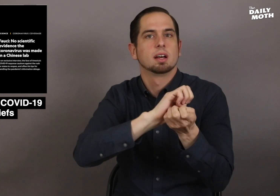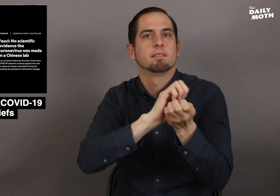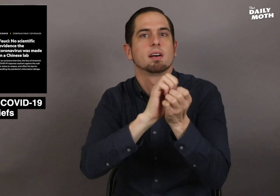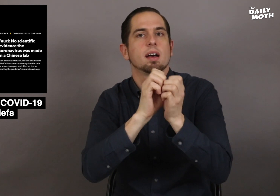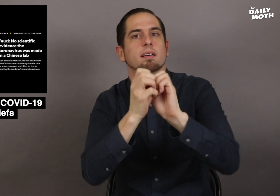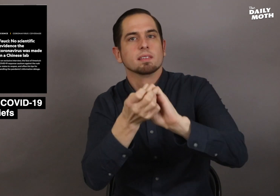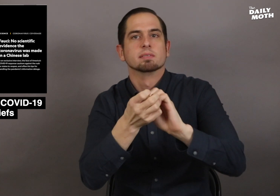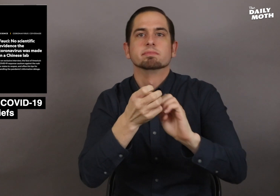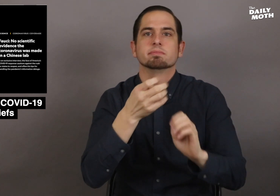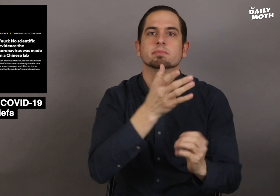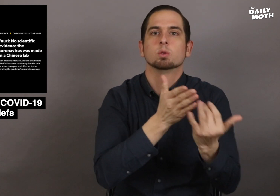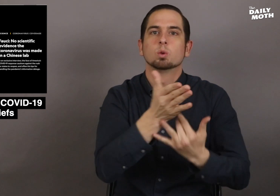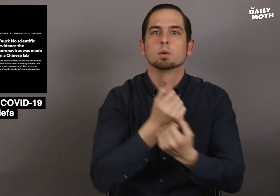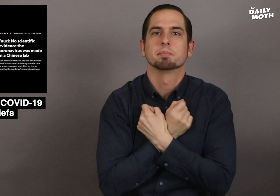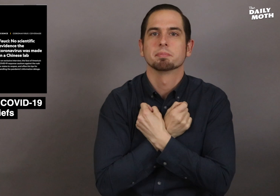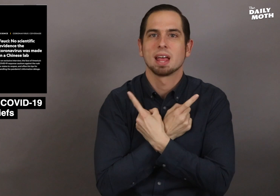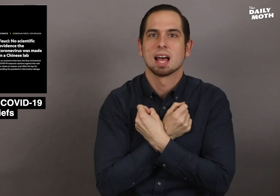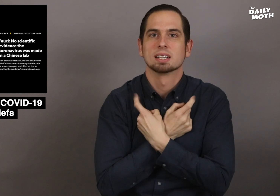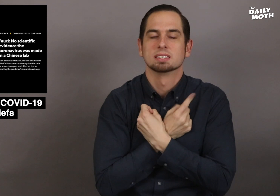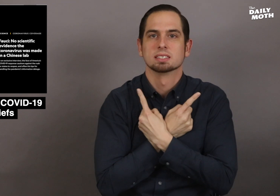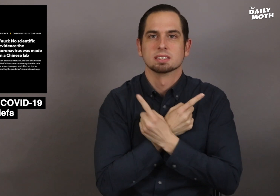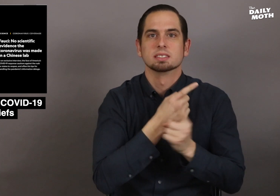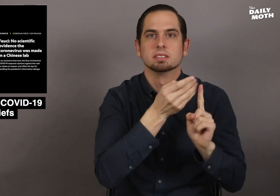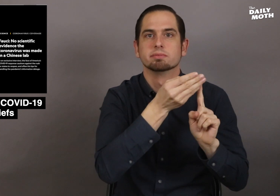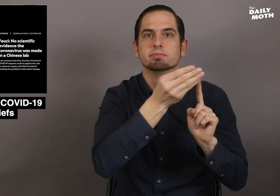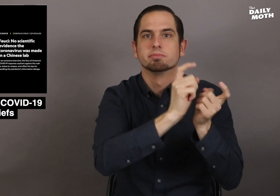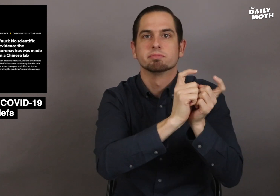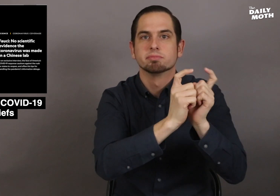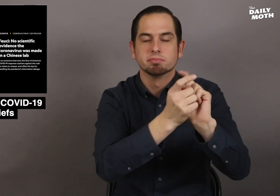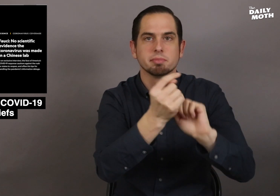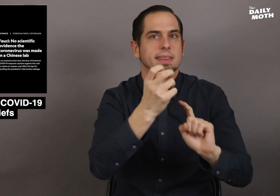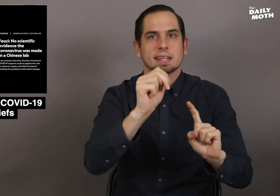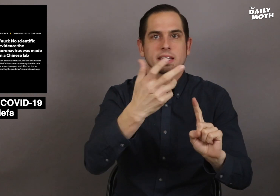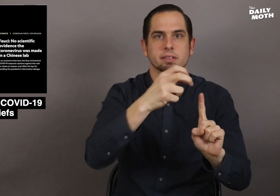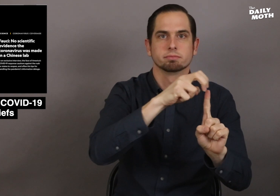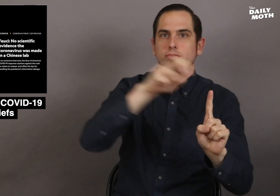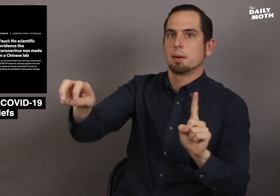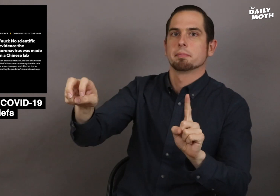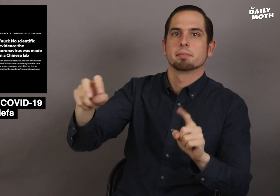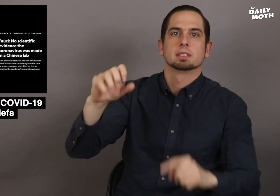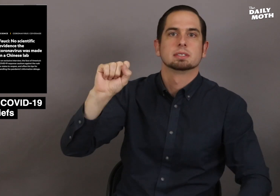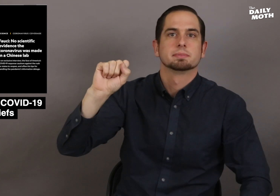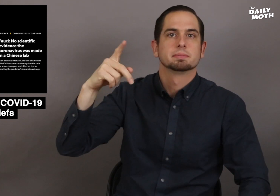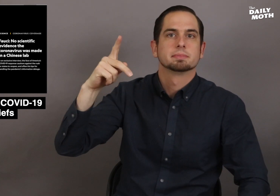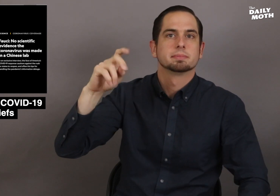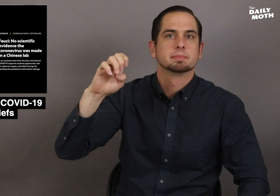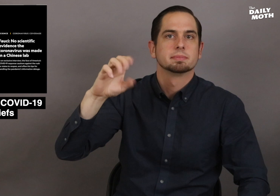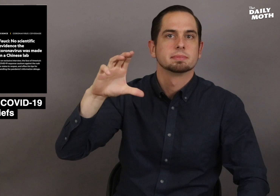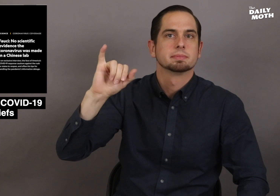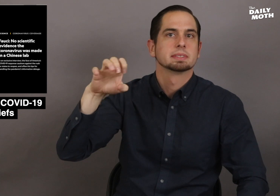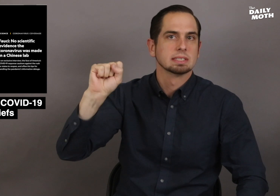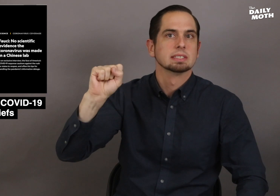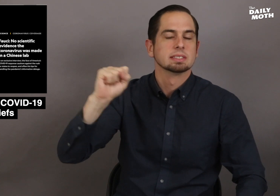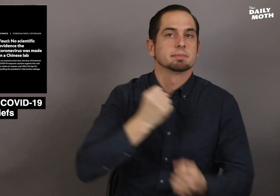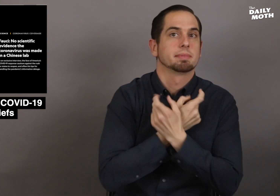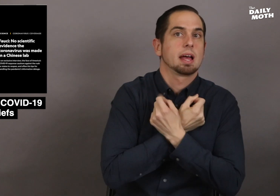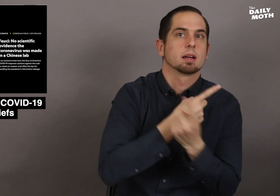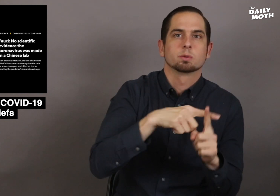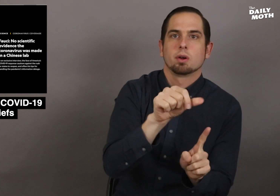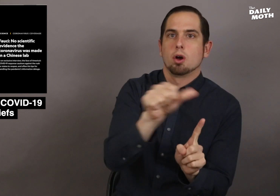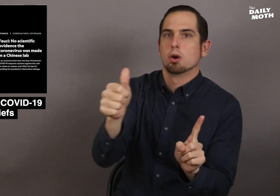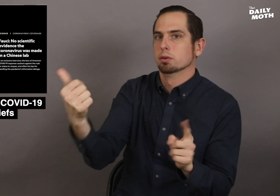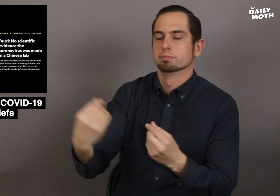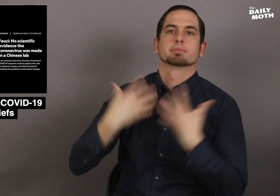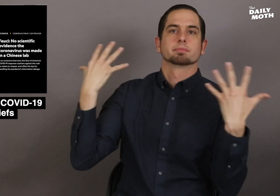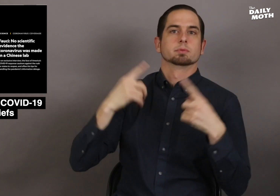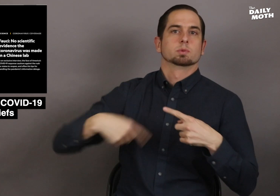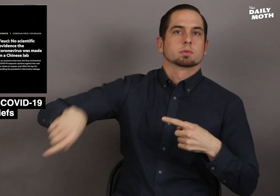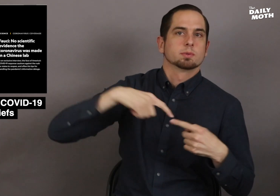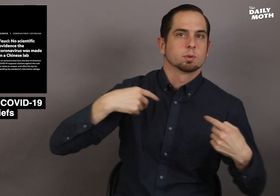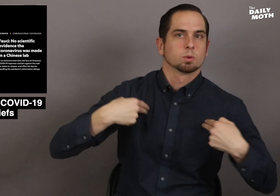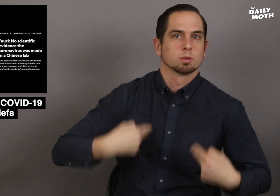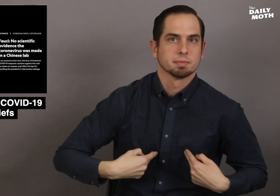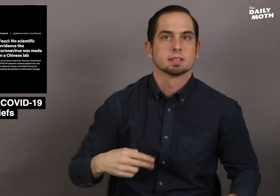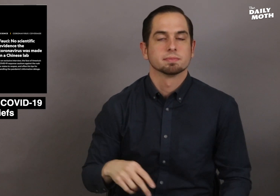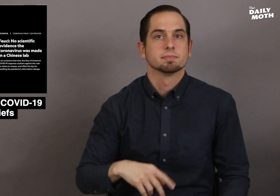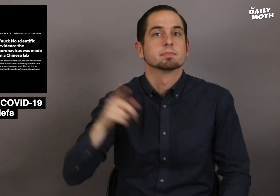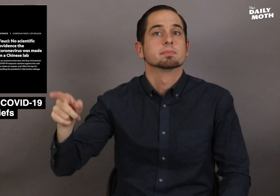nature (in bats) and then jumped species.